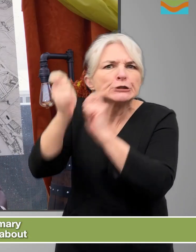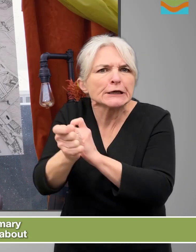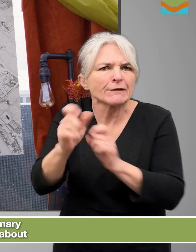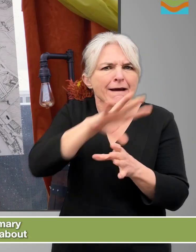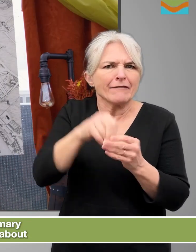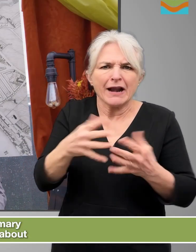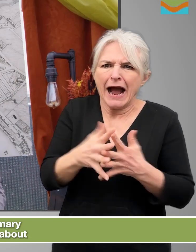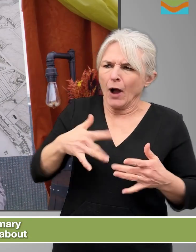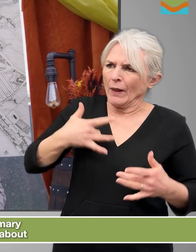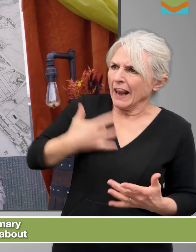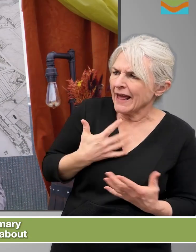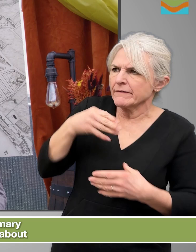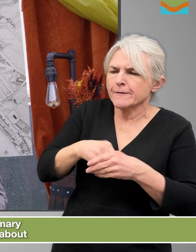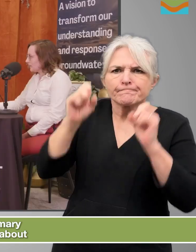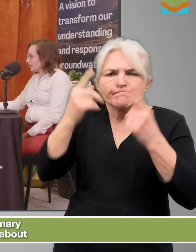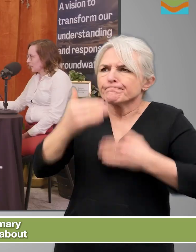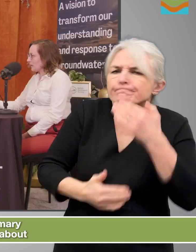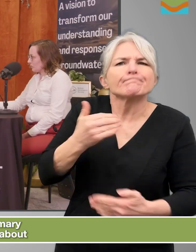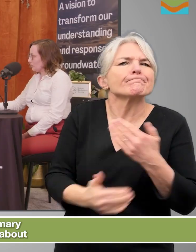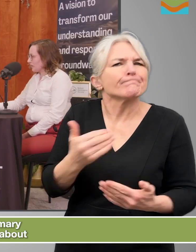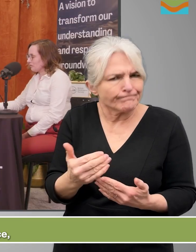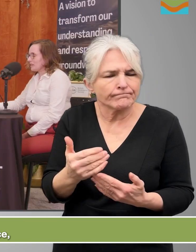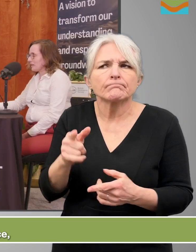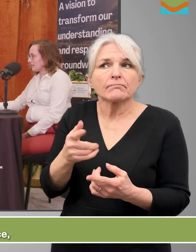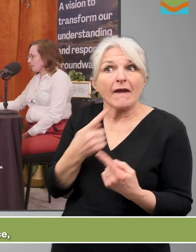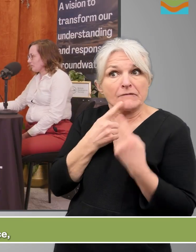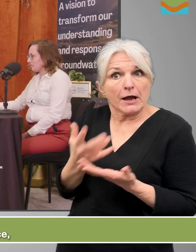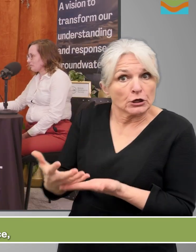at the heart of it all. Our primary goal is to foster discussions about flooding, climate resilience,